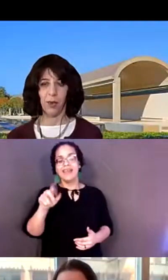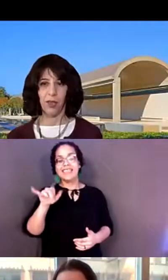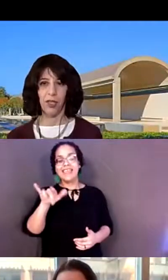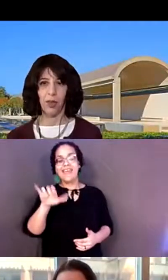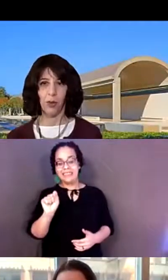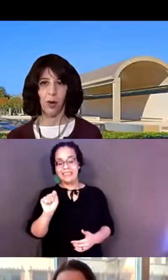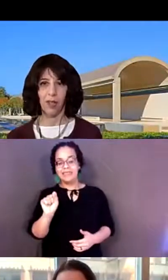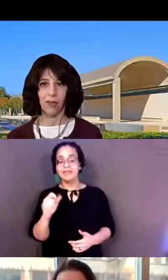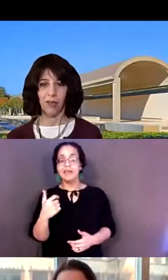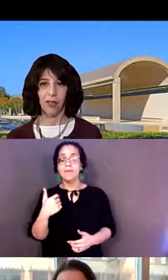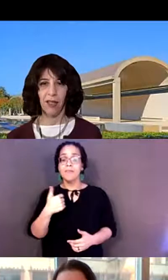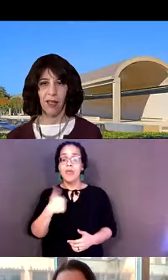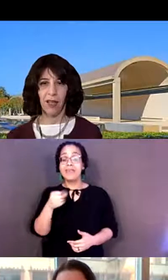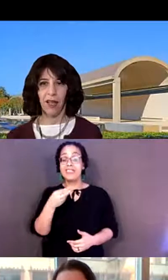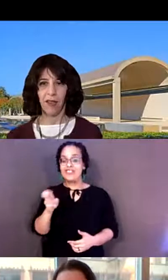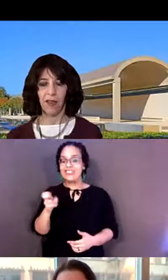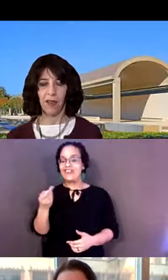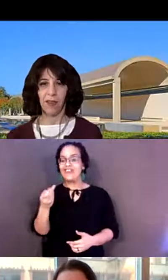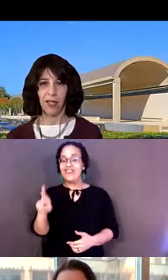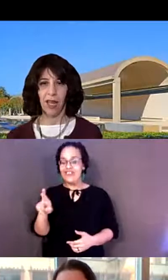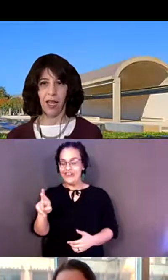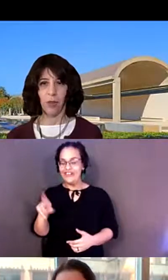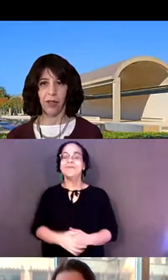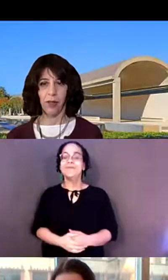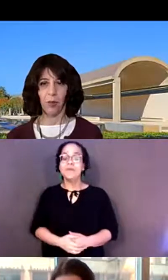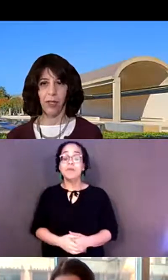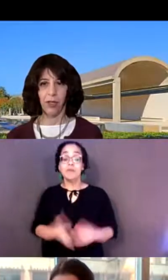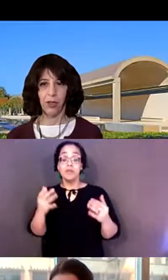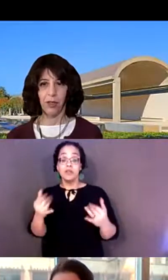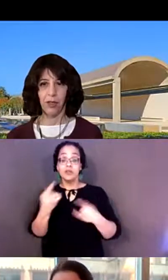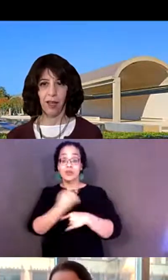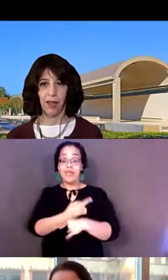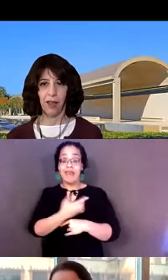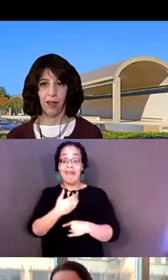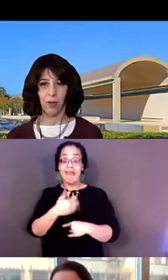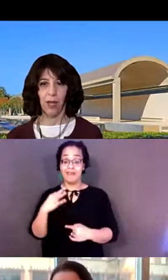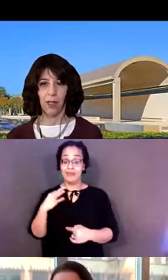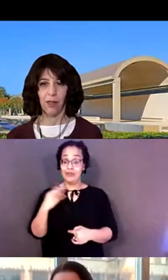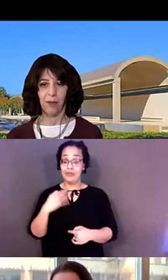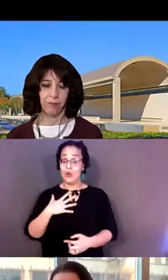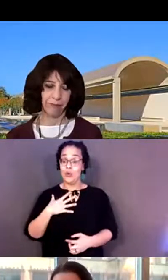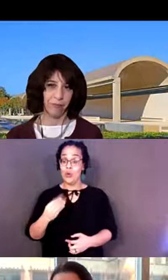she/her pronouns and uh today I'm wearing a white shirt